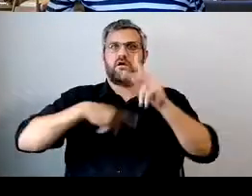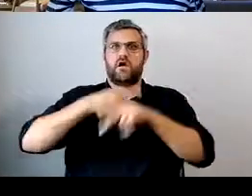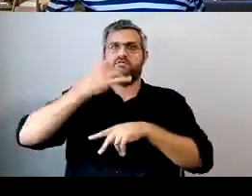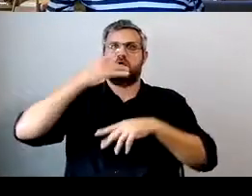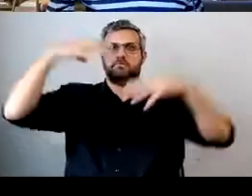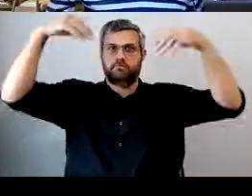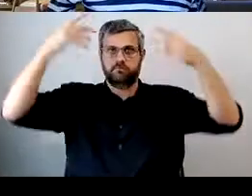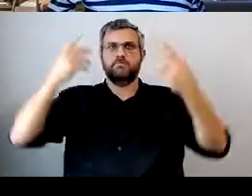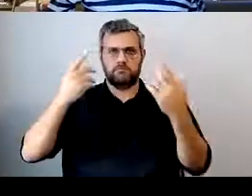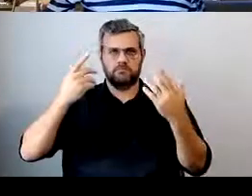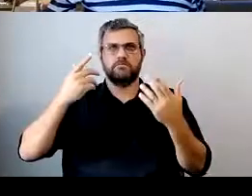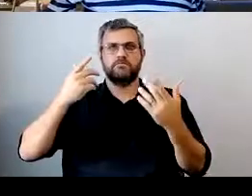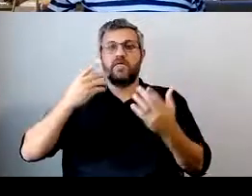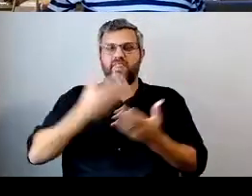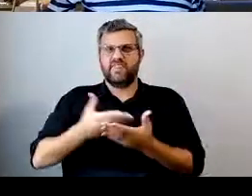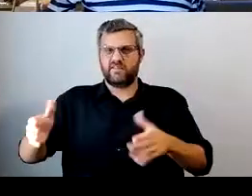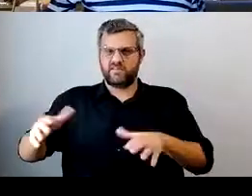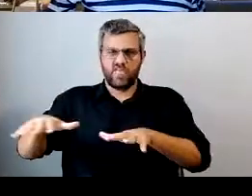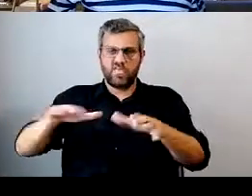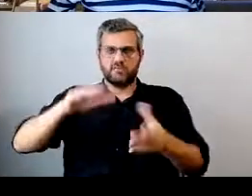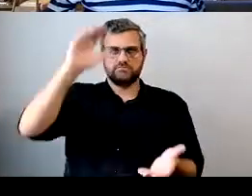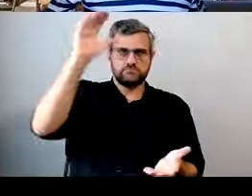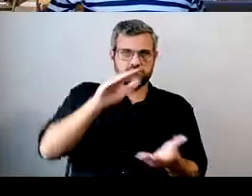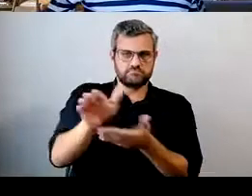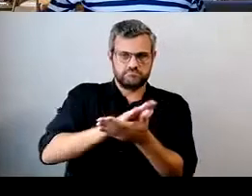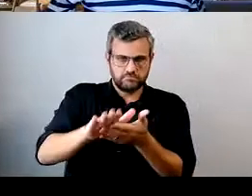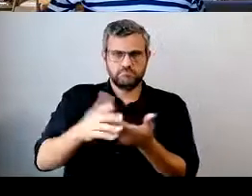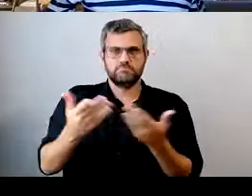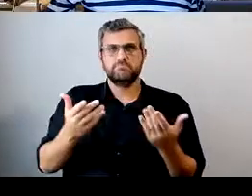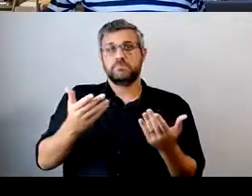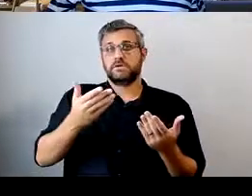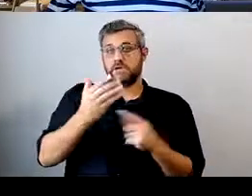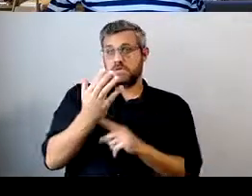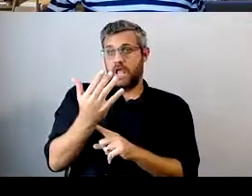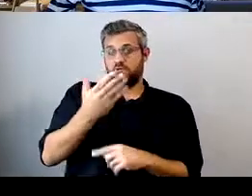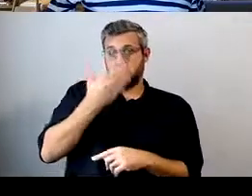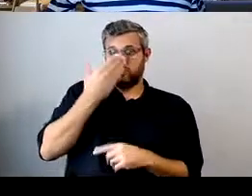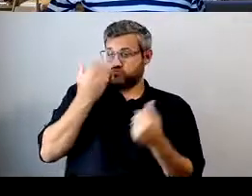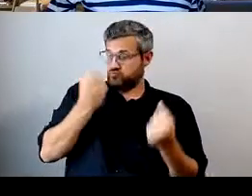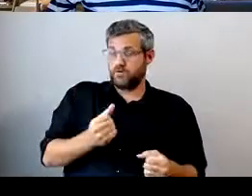Minimizing the clutter and avoiding strong scents. Like strong scented candles, air freshener, perfumes.